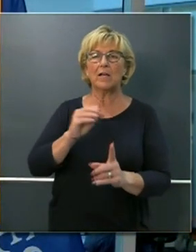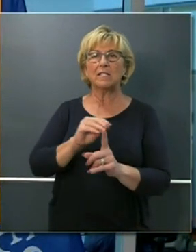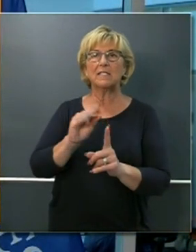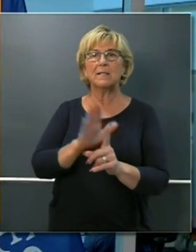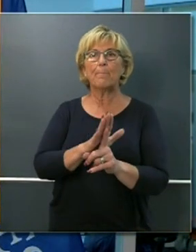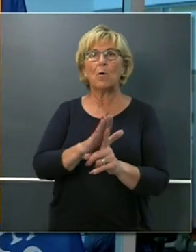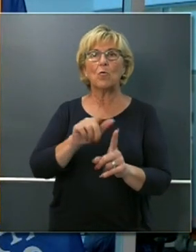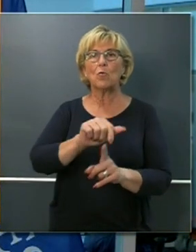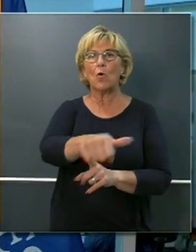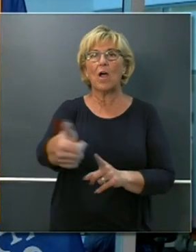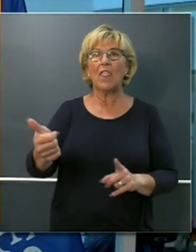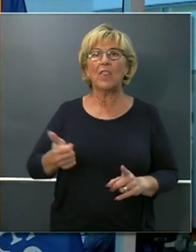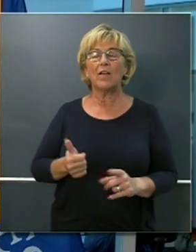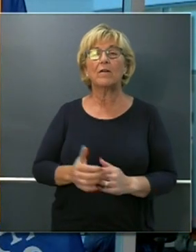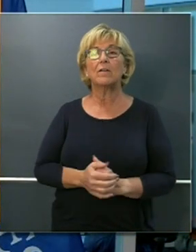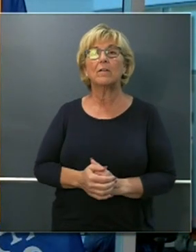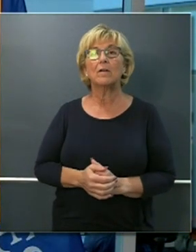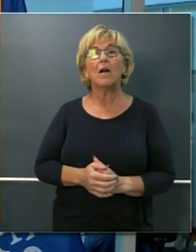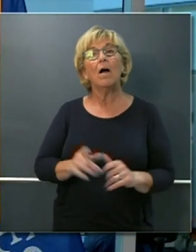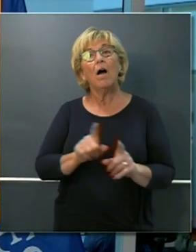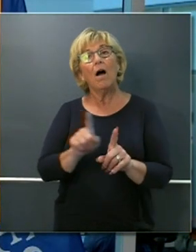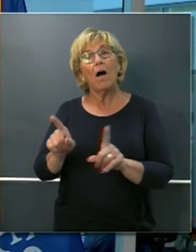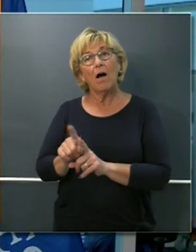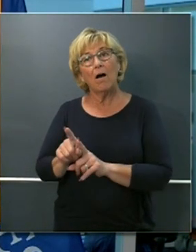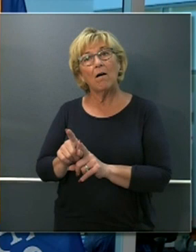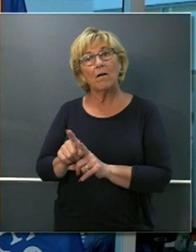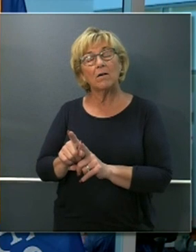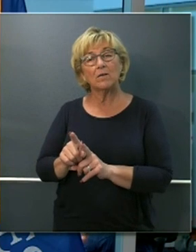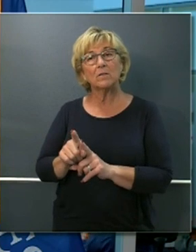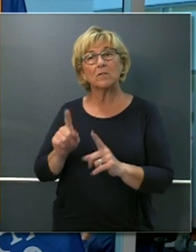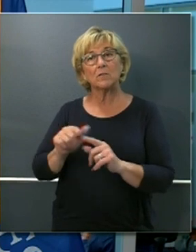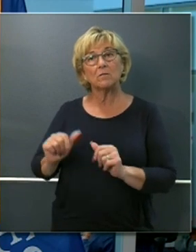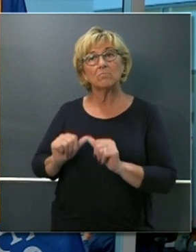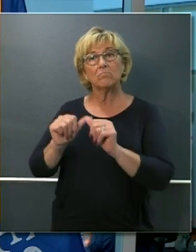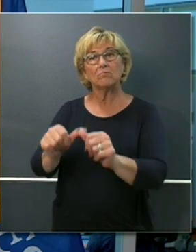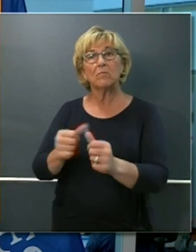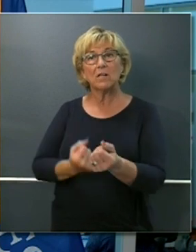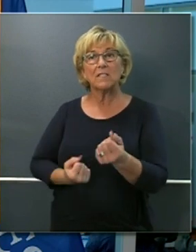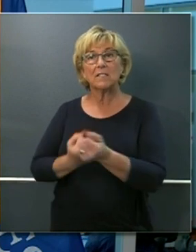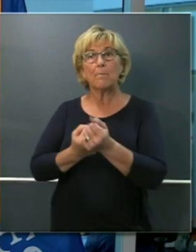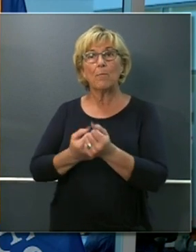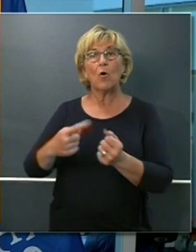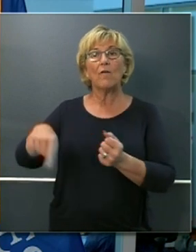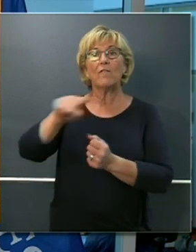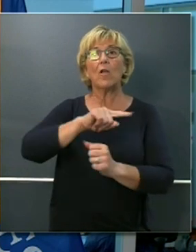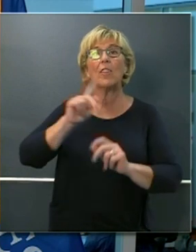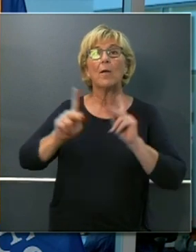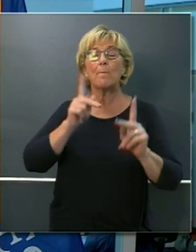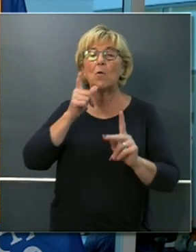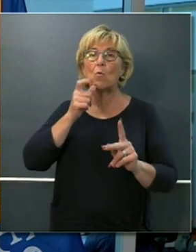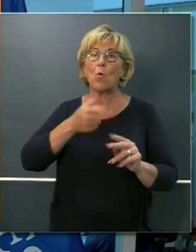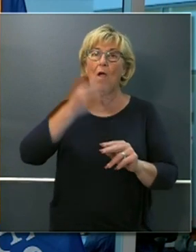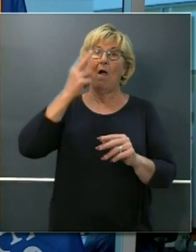APART AT THIS TIME IS STILL THE SAFEST PLACE FOR ALL OF US AND WHAT ABOUT AS INDIVIDUALS? WE ALL NEED TO CONTINUE TO PRACTICE SAFETY PRECAUTIONS USING FACE COVERINGS WHEN APPROPRIATE AND AVOID ALL NONESSENTIAL TRAVEL.